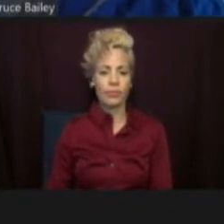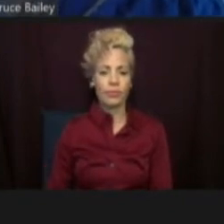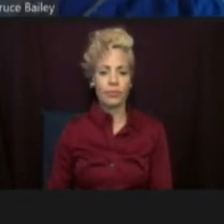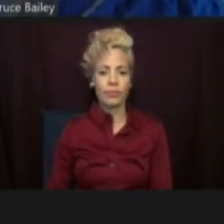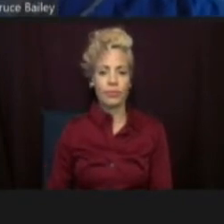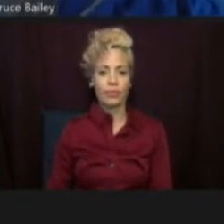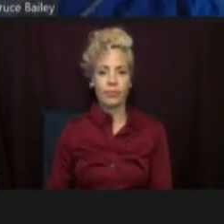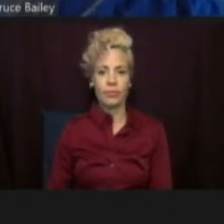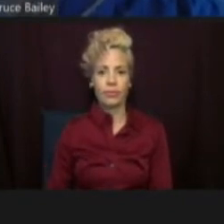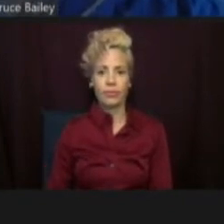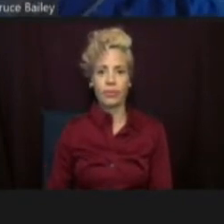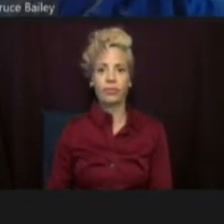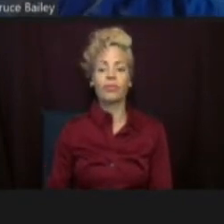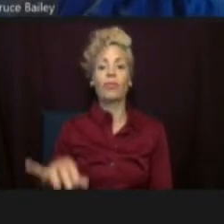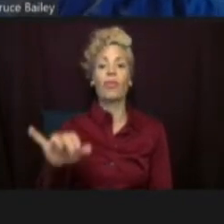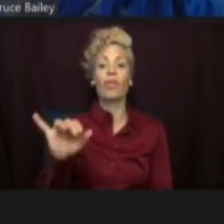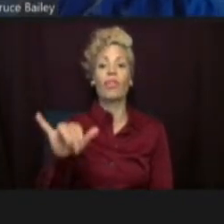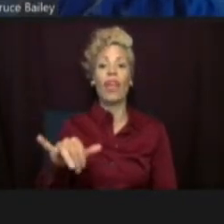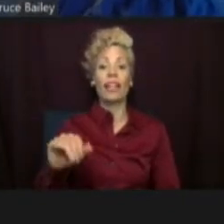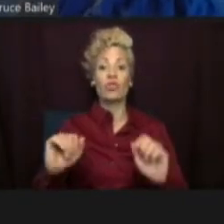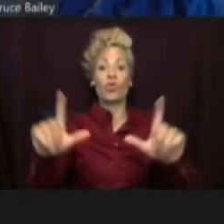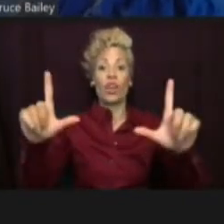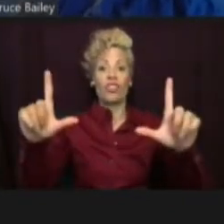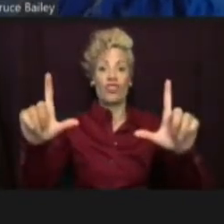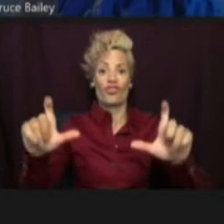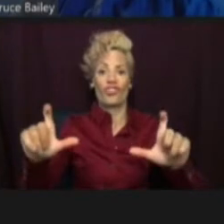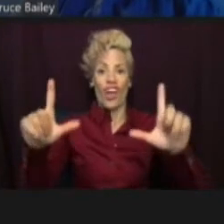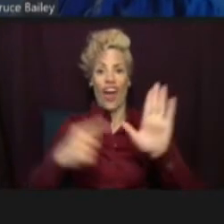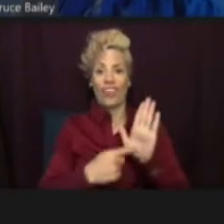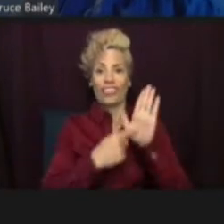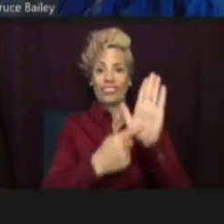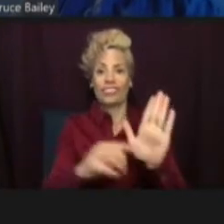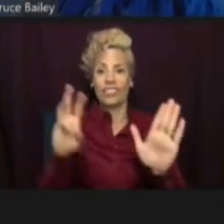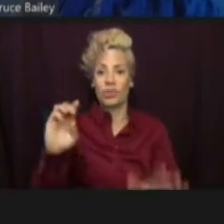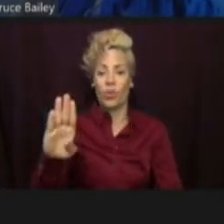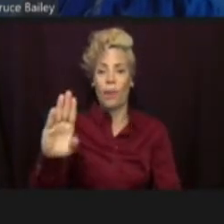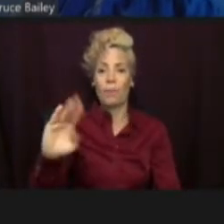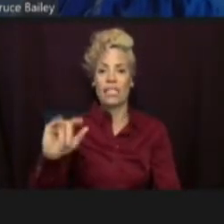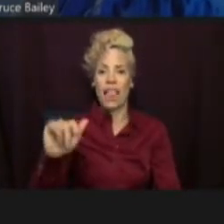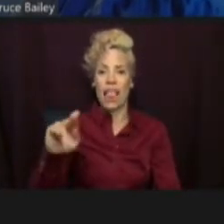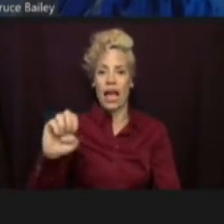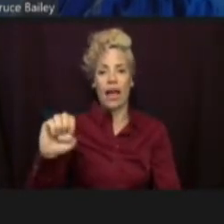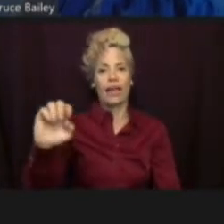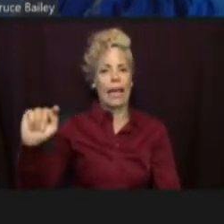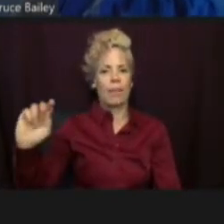This is a screenshot of the web baseline's table of contents. It's not important to read through each one.